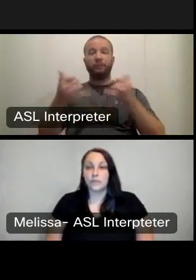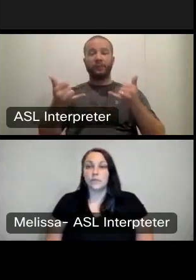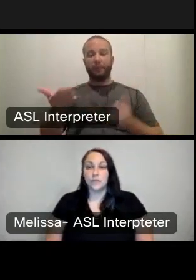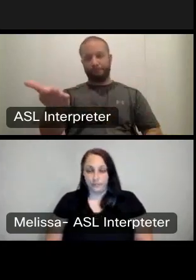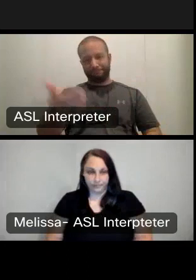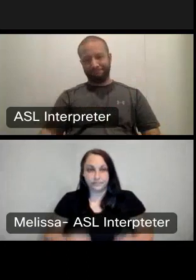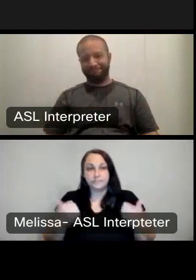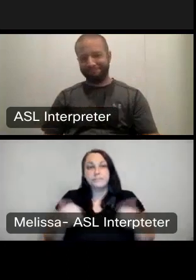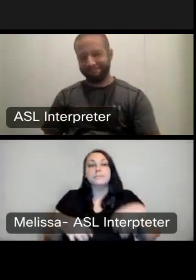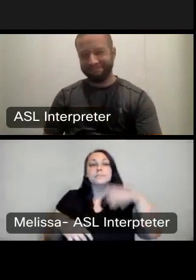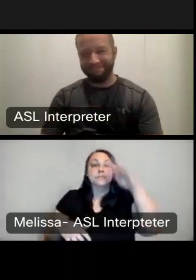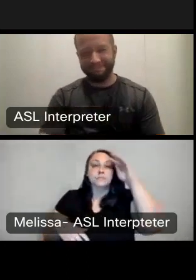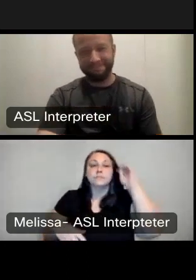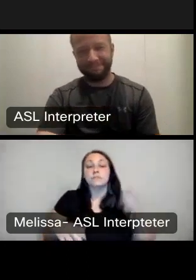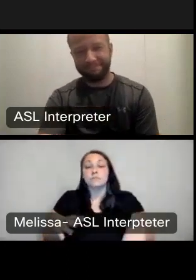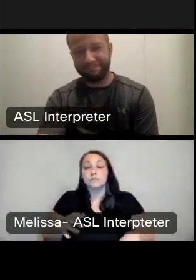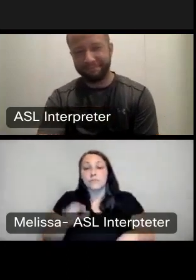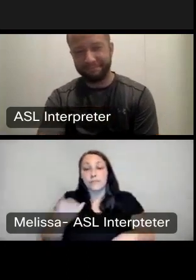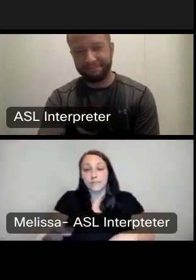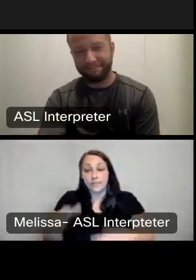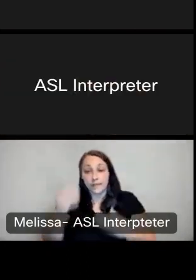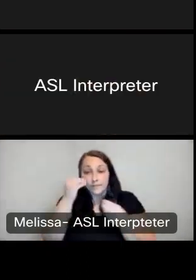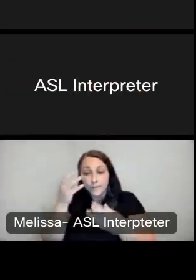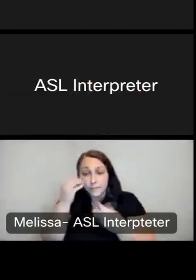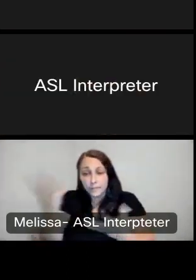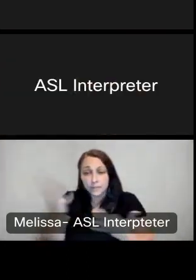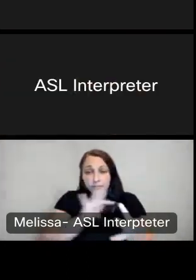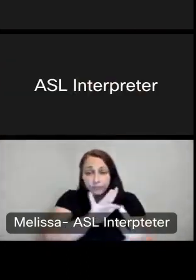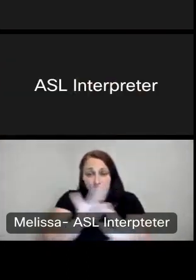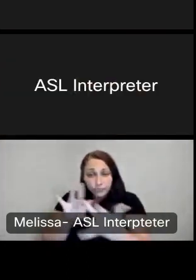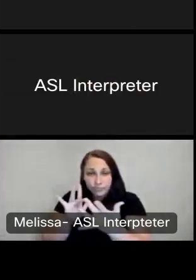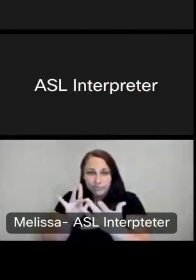um through their Outreach like I mentioned in in the spring of 2021